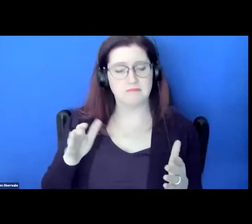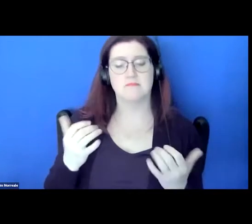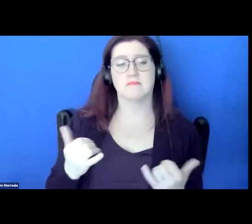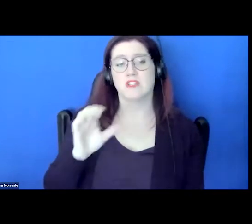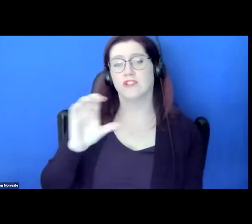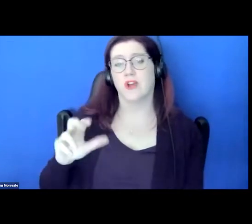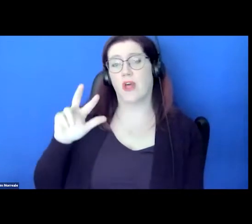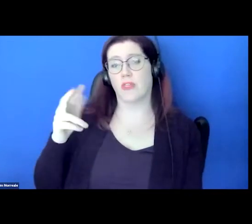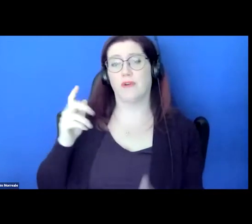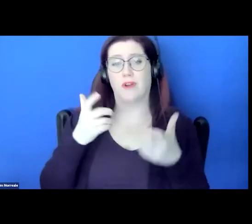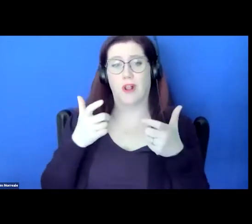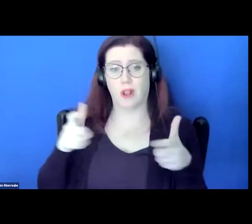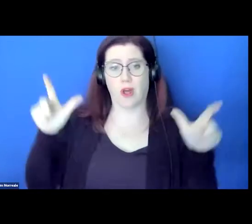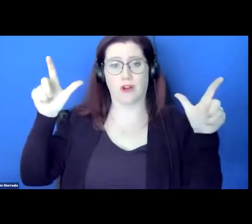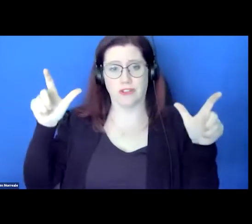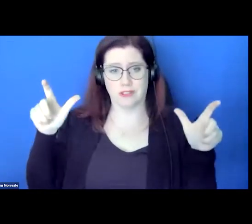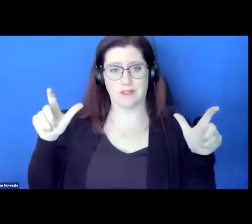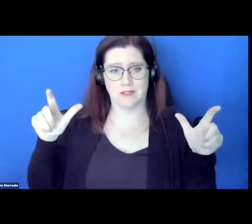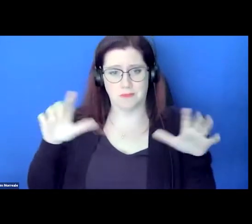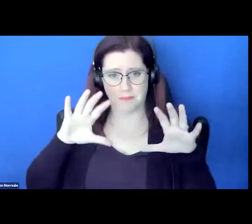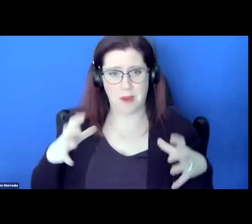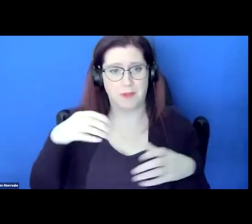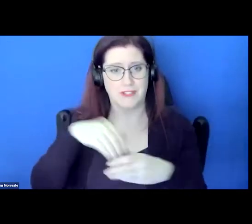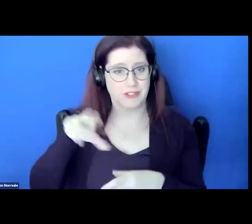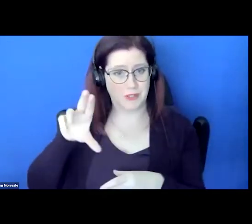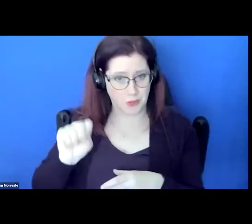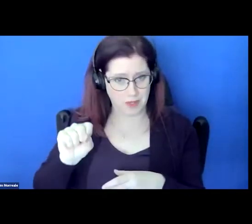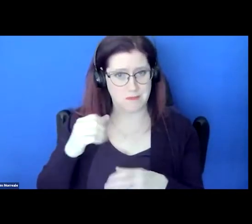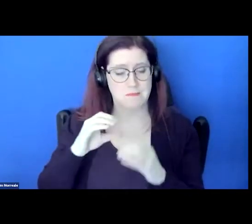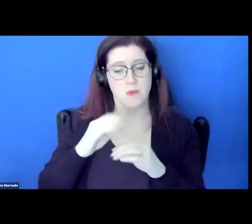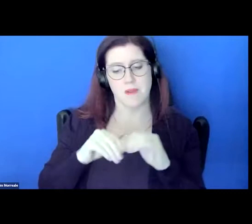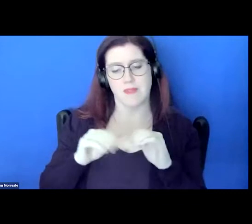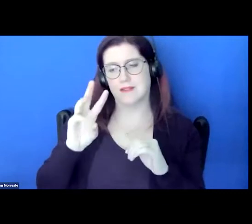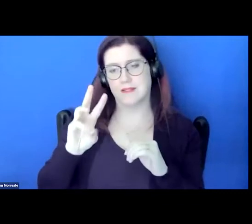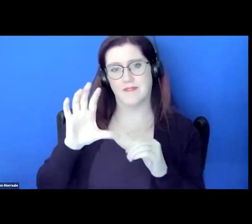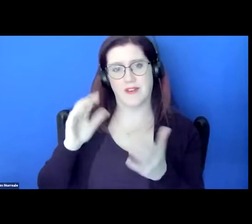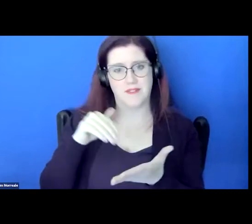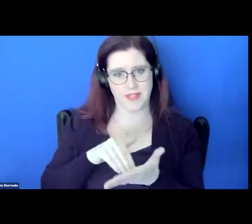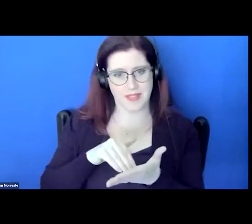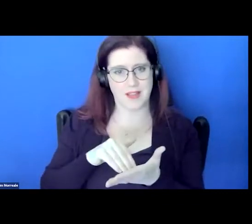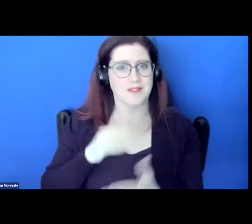urban Indian population in the US. They have more than 65,000 native Americans